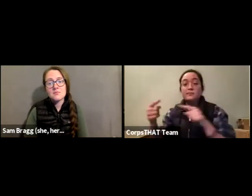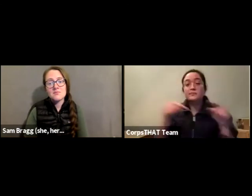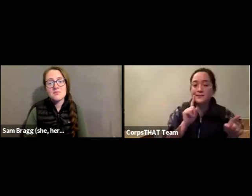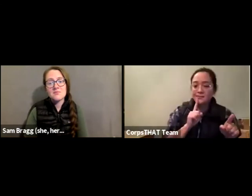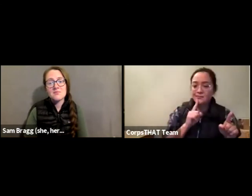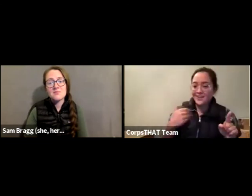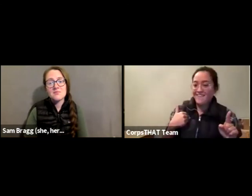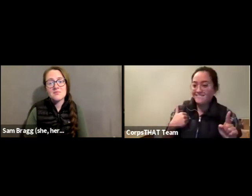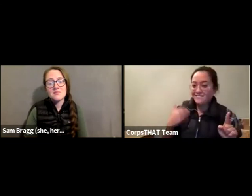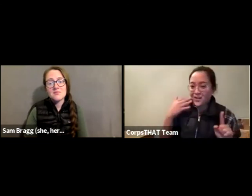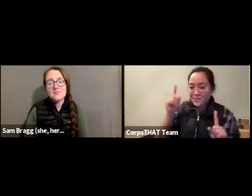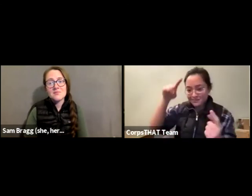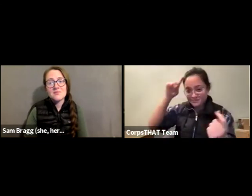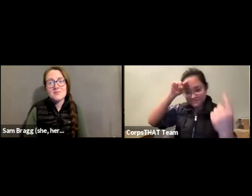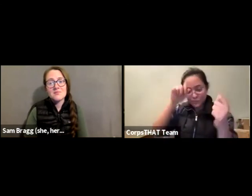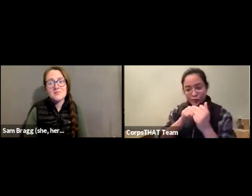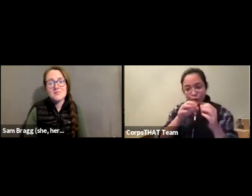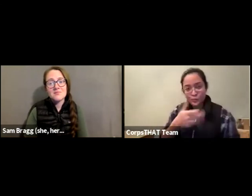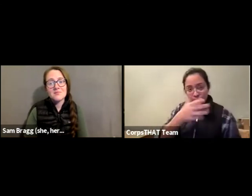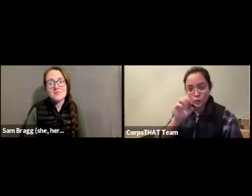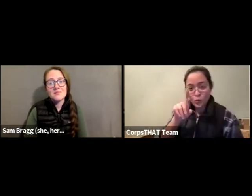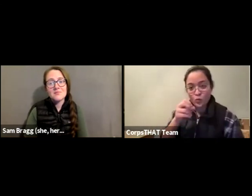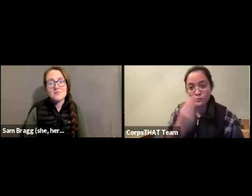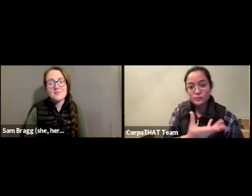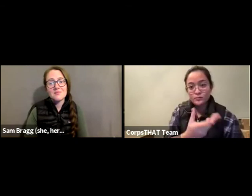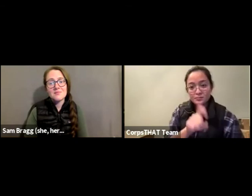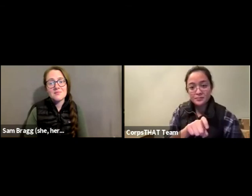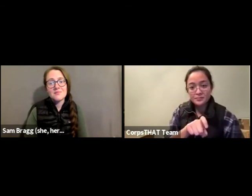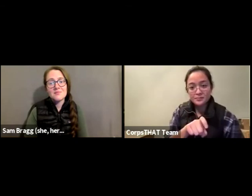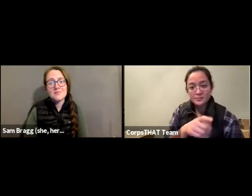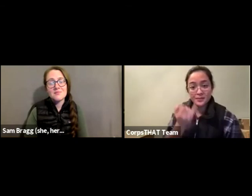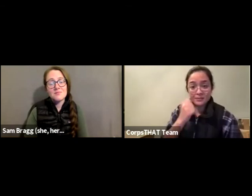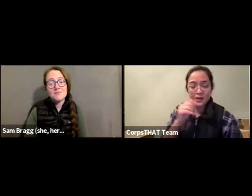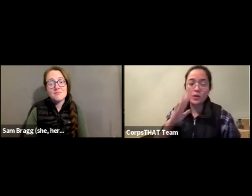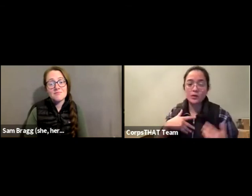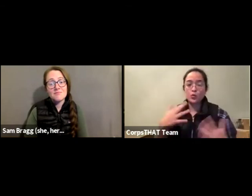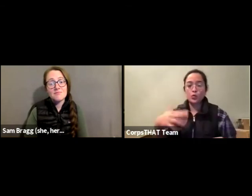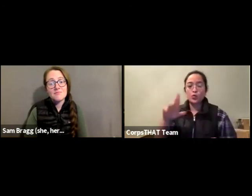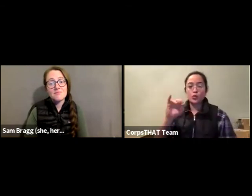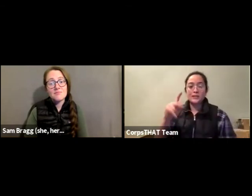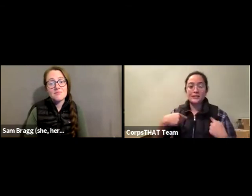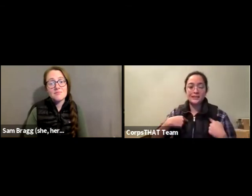that specific you know just like with military or any kind of core we also have that